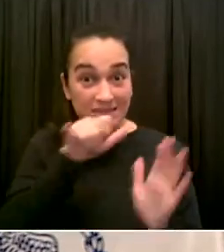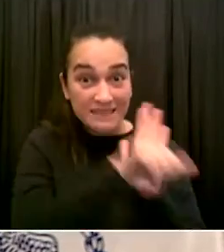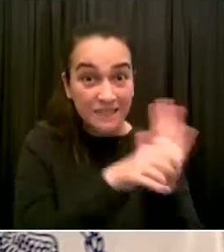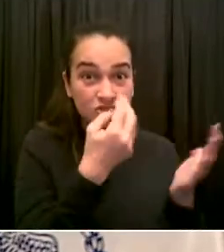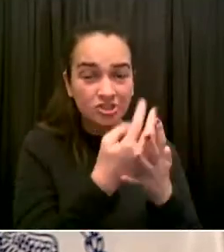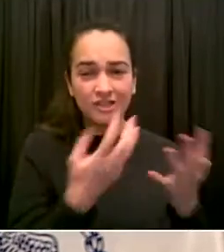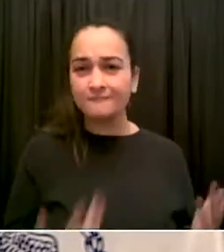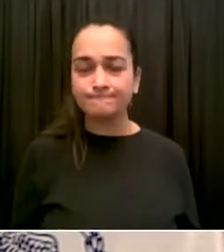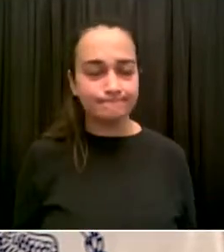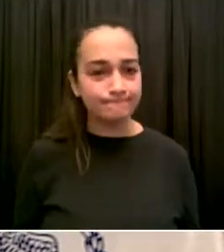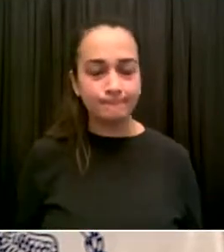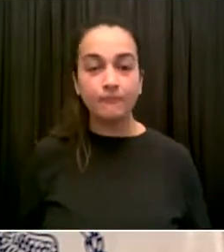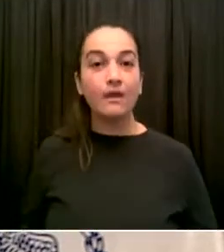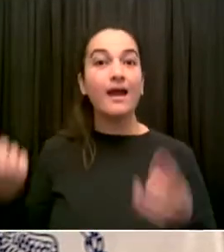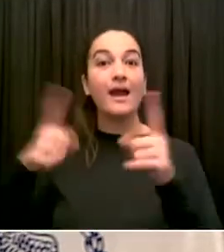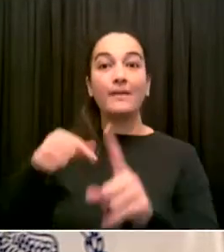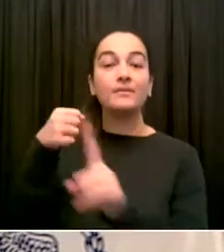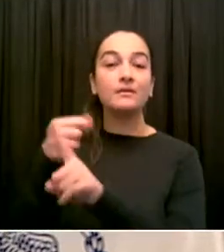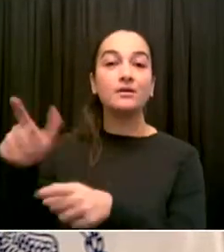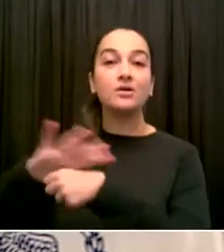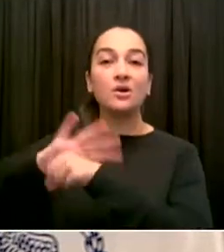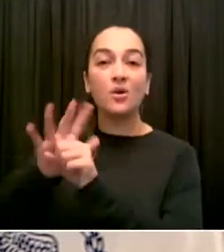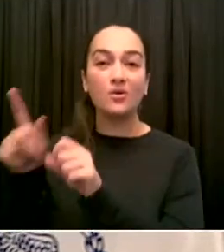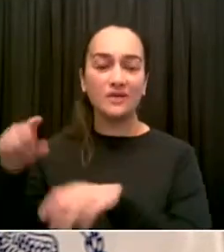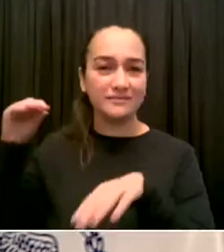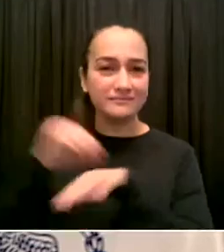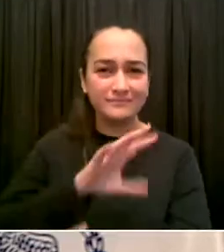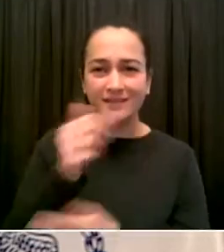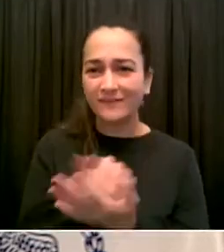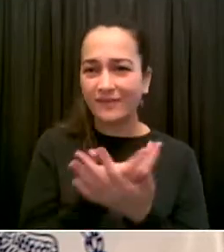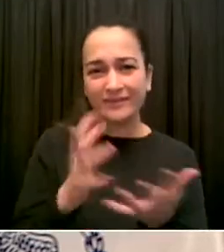CHALLENGES. WE HAVE TO RE-CREATE THAT PROGRESS.